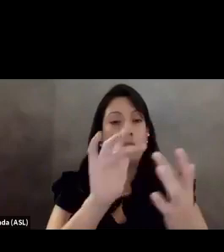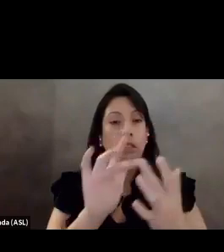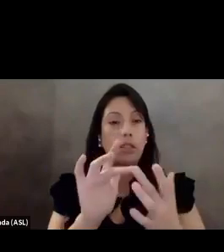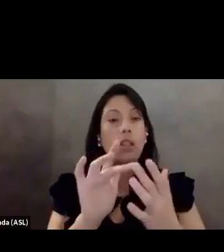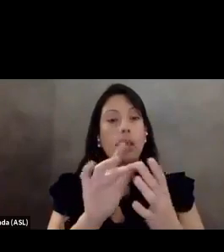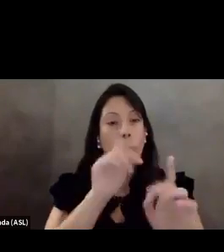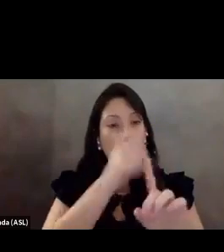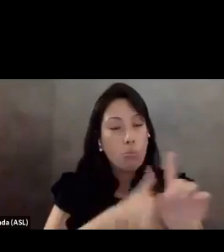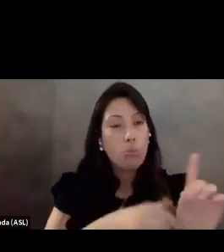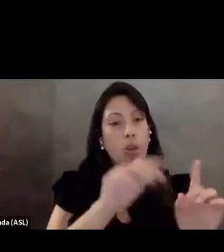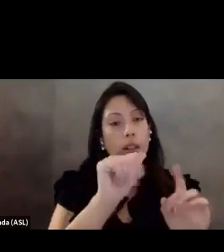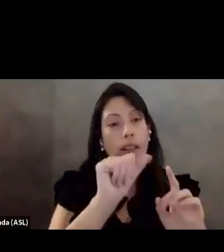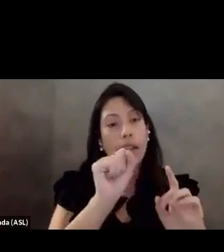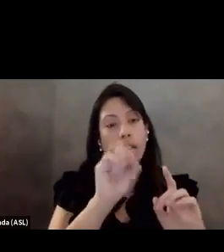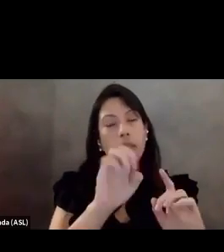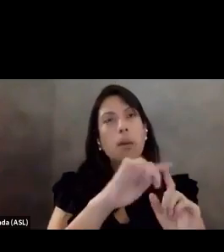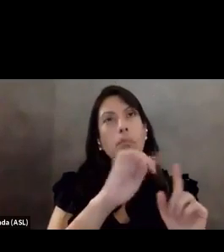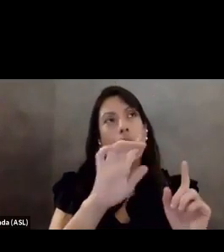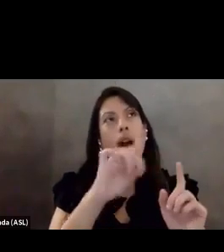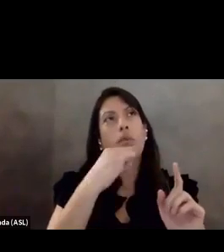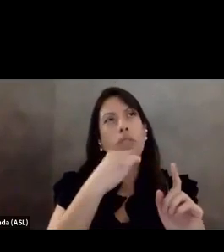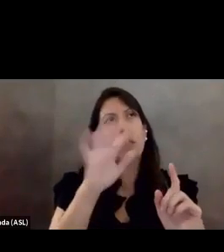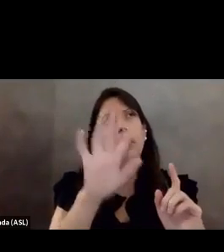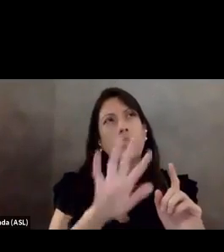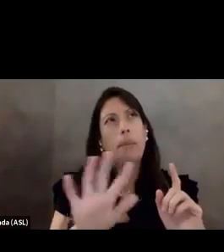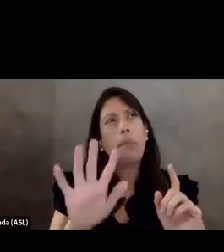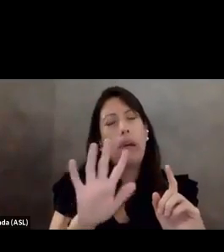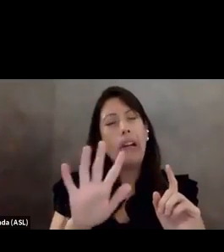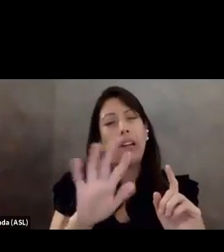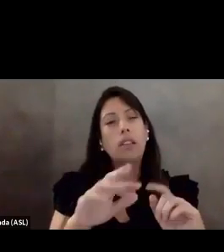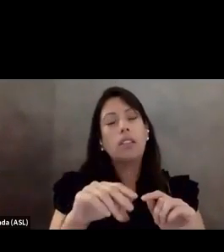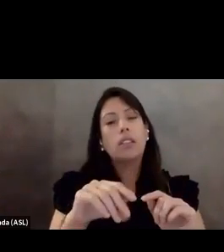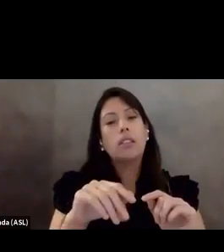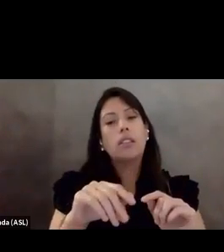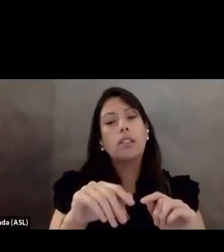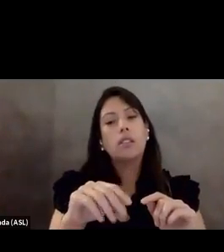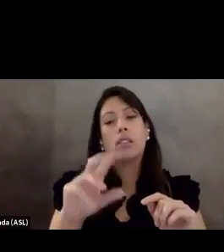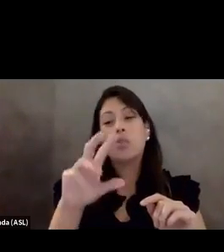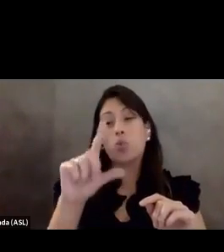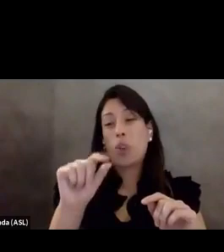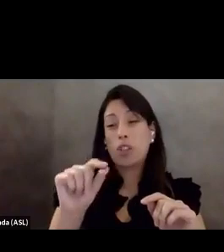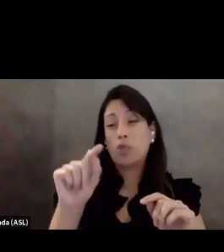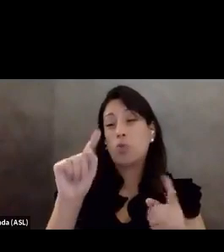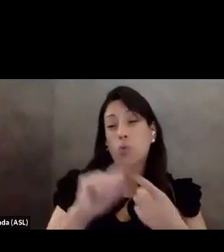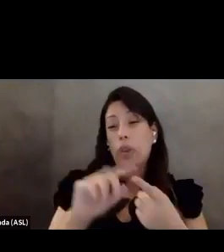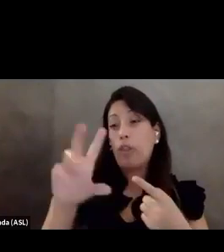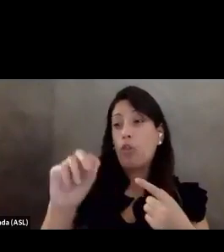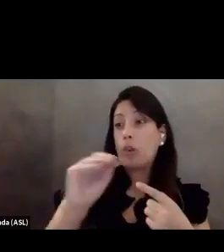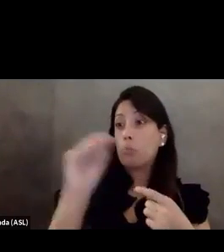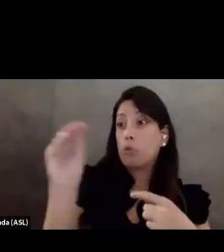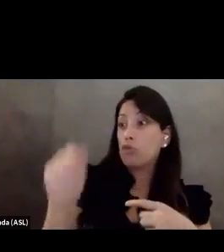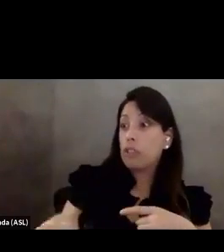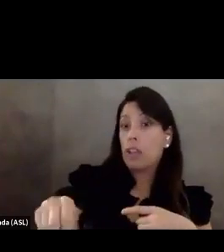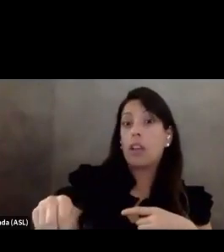that there is about, I would say, 20 to 30 percent of cases where the information is